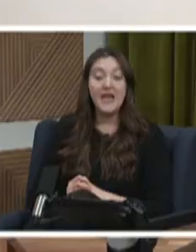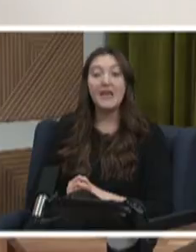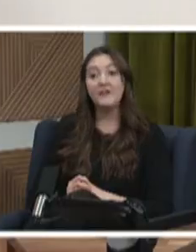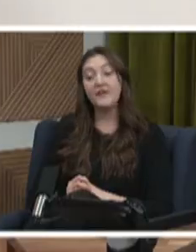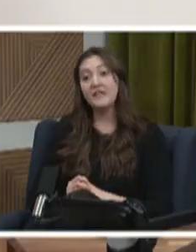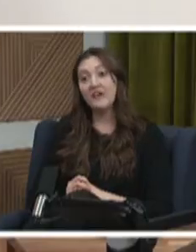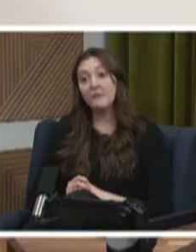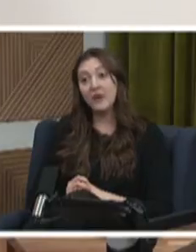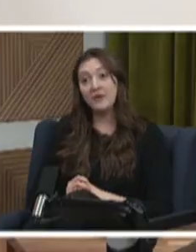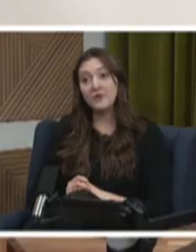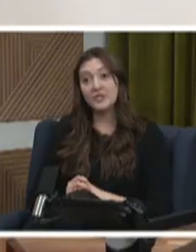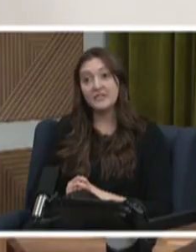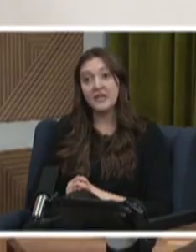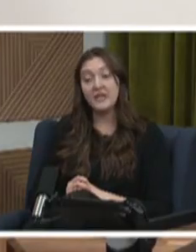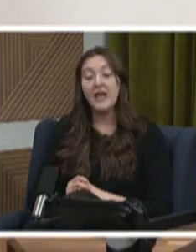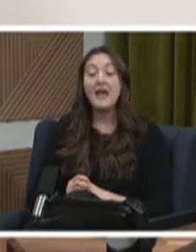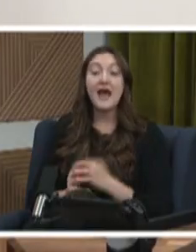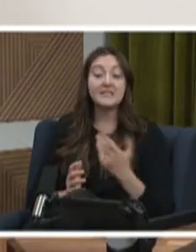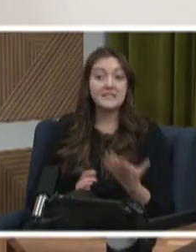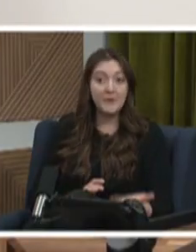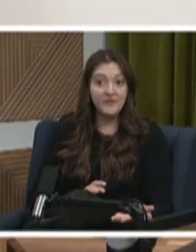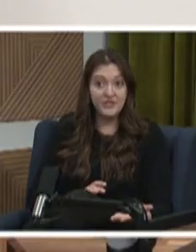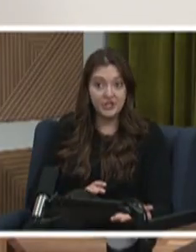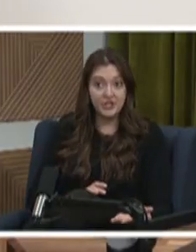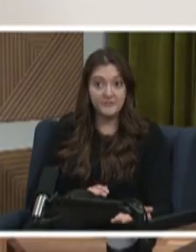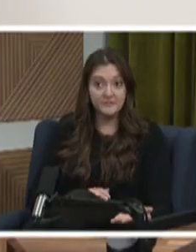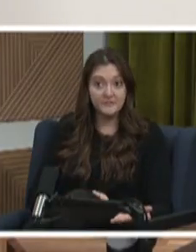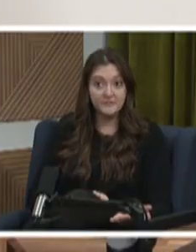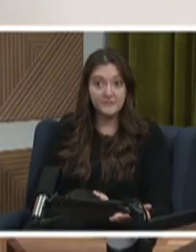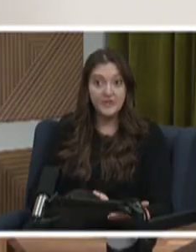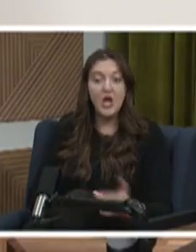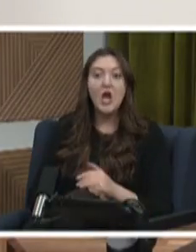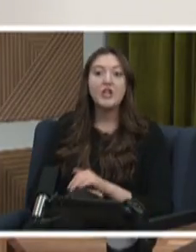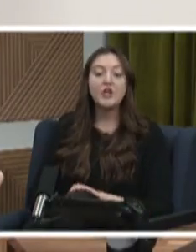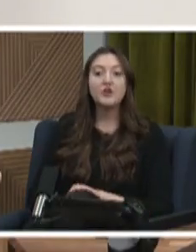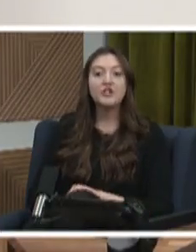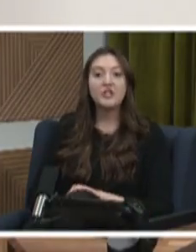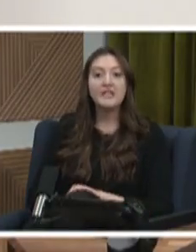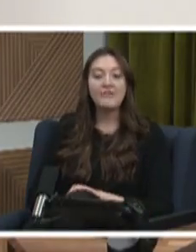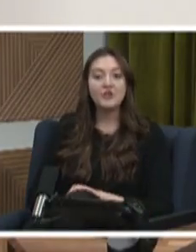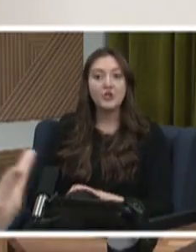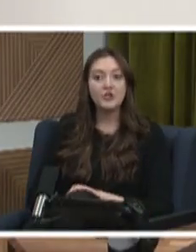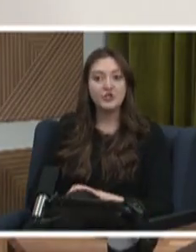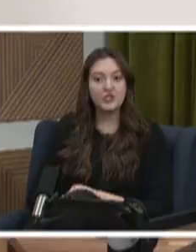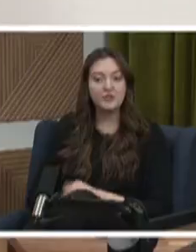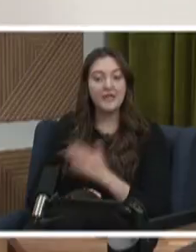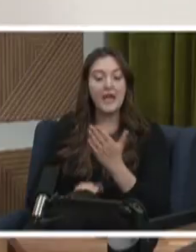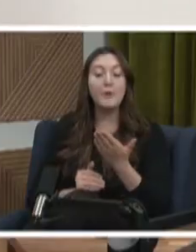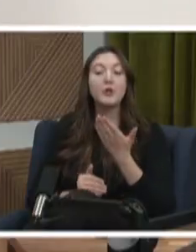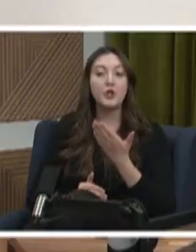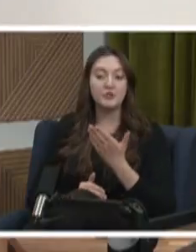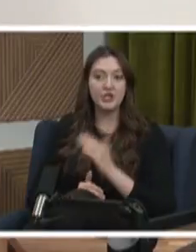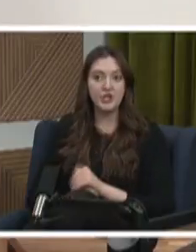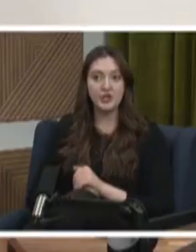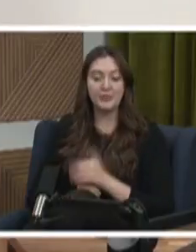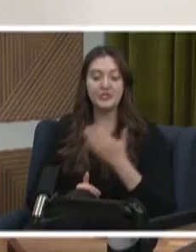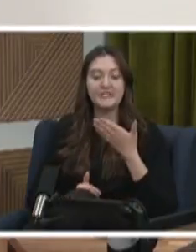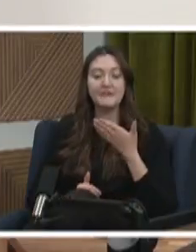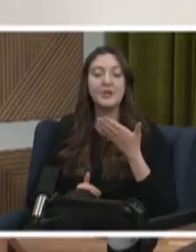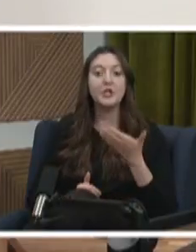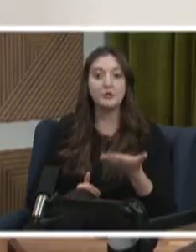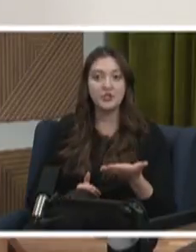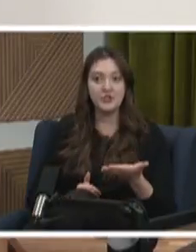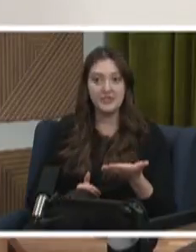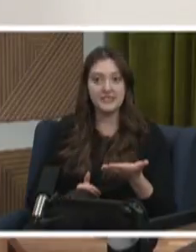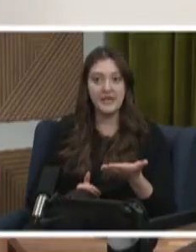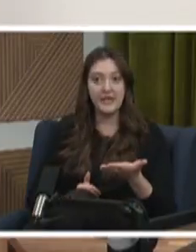If a deaf-blind person has some vision, they could just have to look just, like, up close to the interpreter, just have to be closer to the signing.